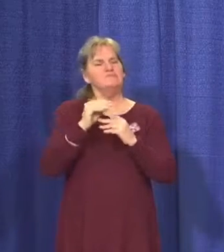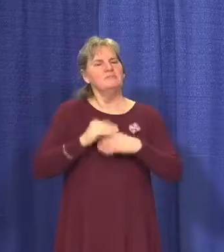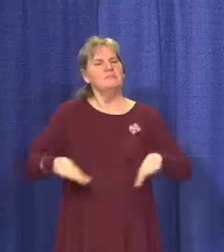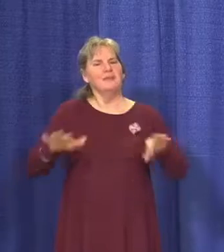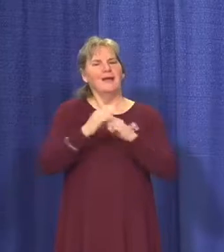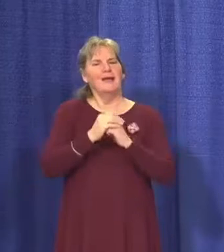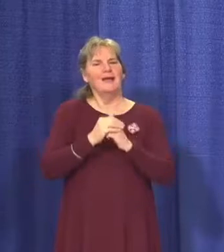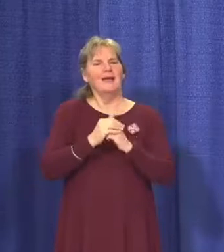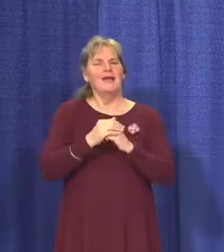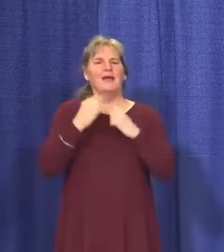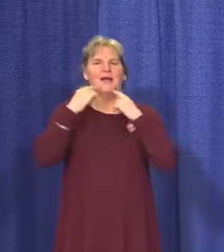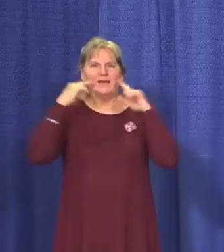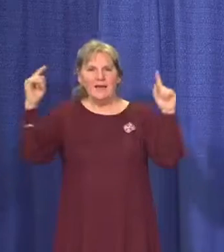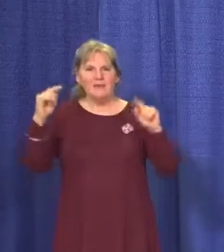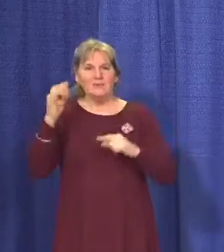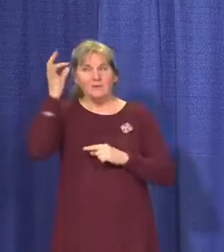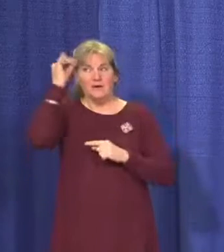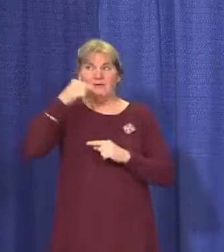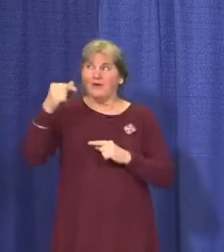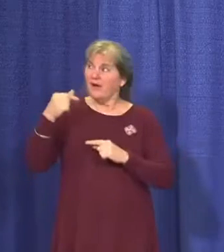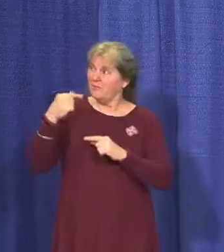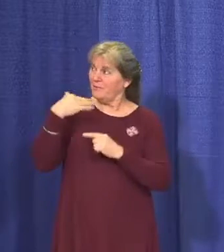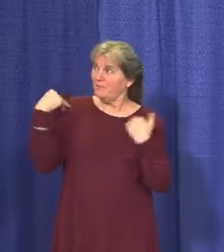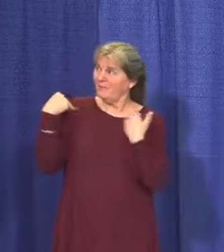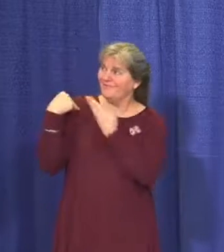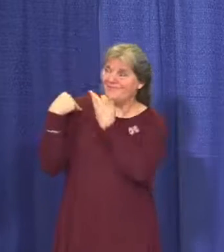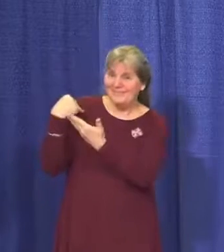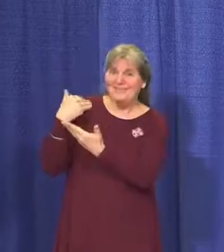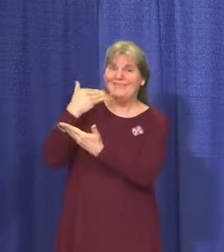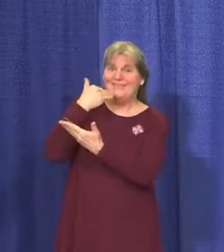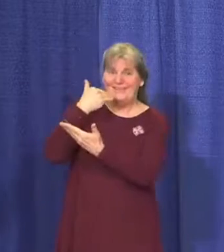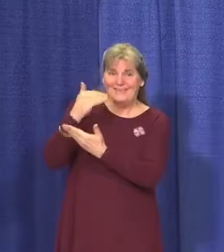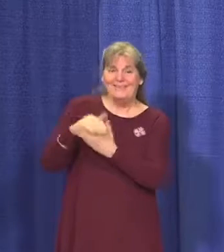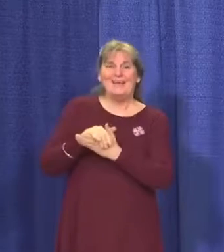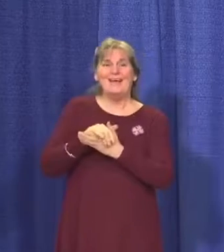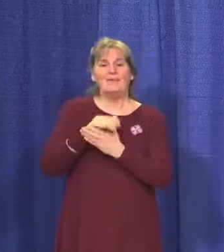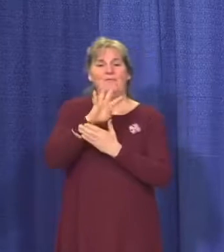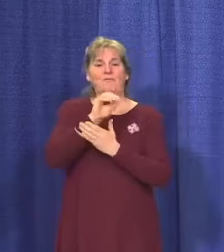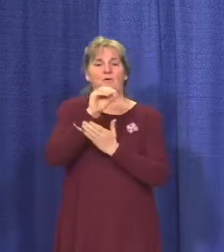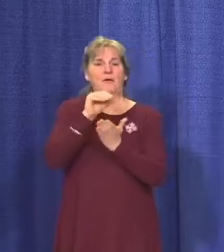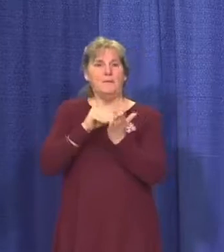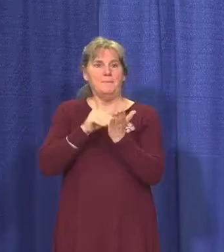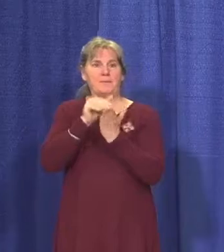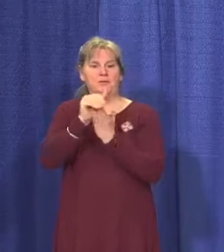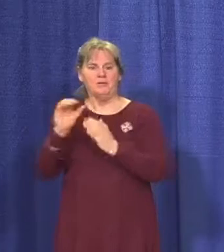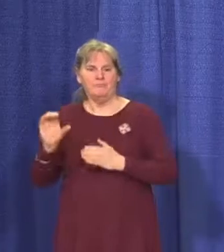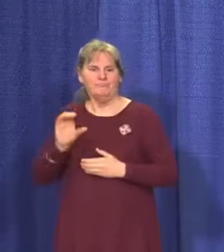announcement with the federal Minister responsible for housing, the $40 million of new